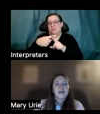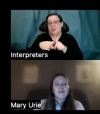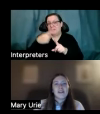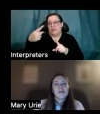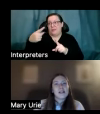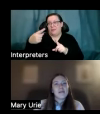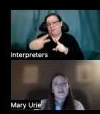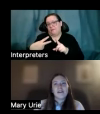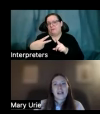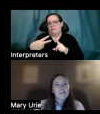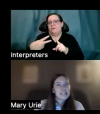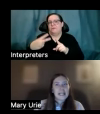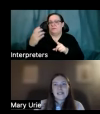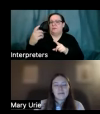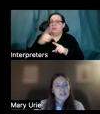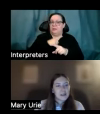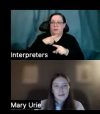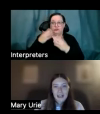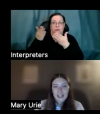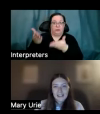They're going to be up there every day Monday through Friday